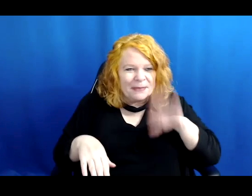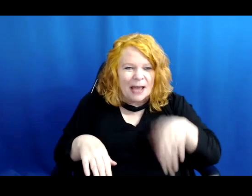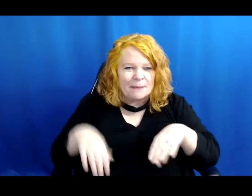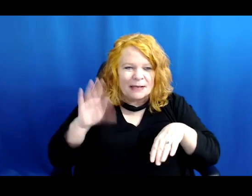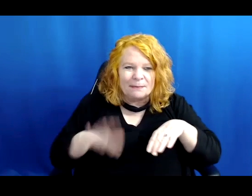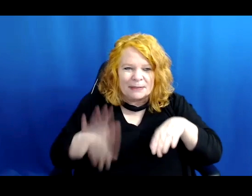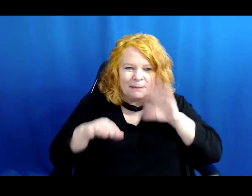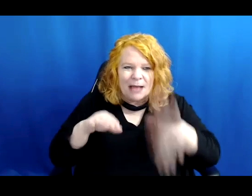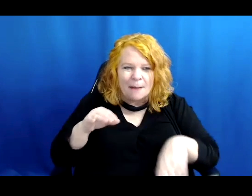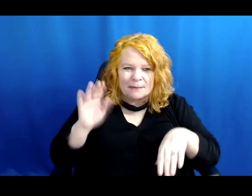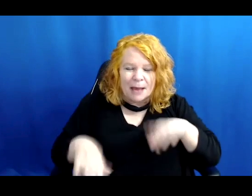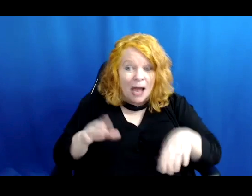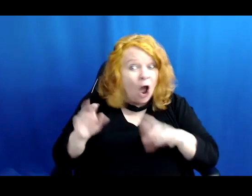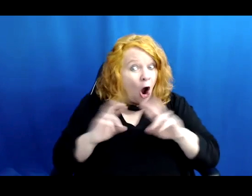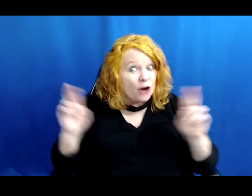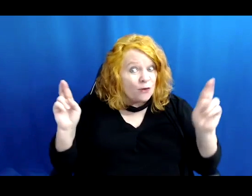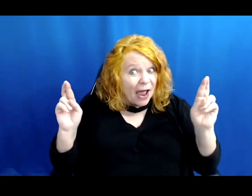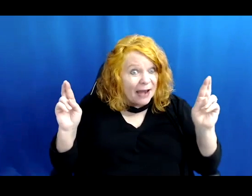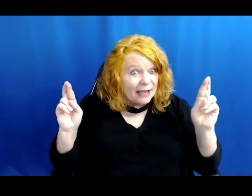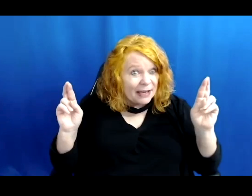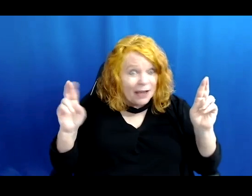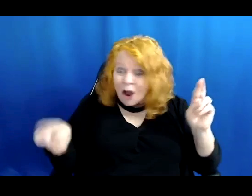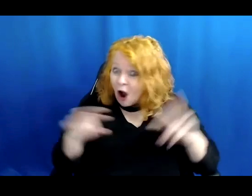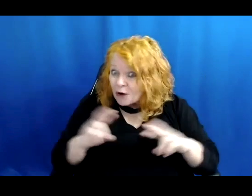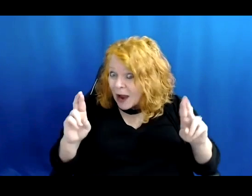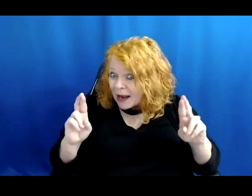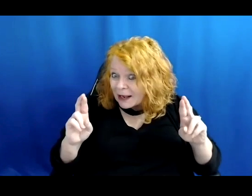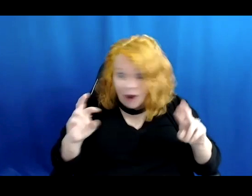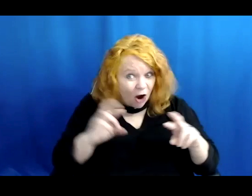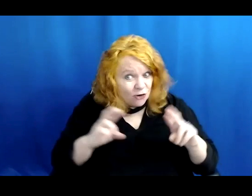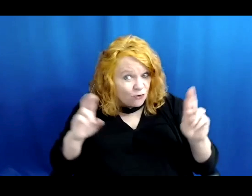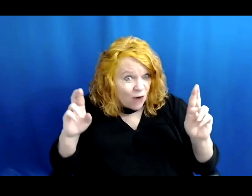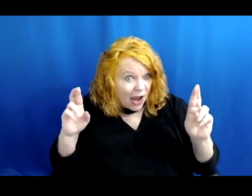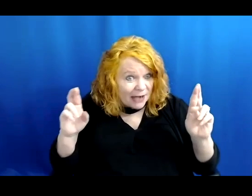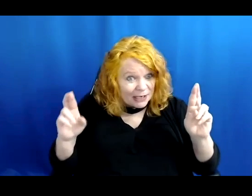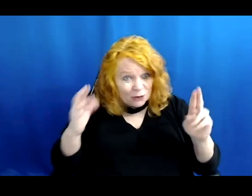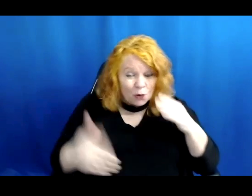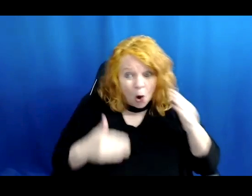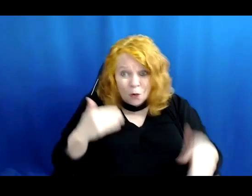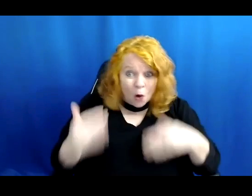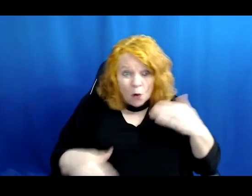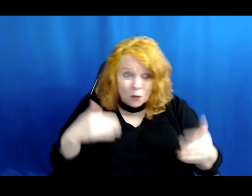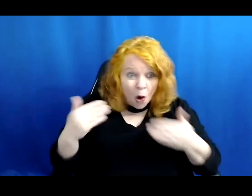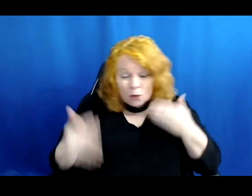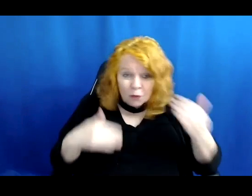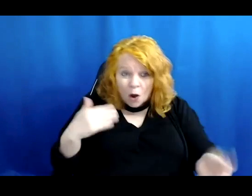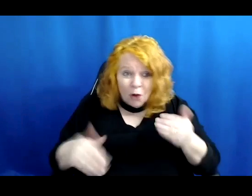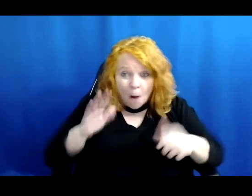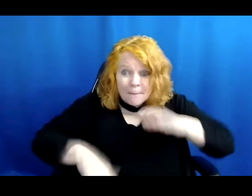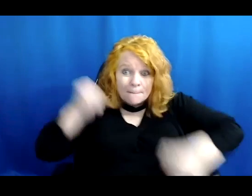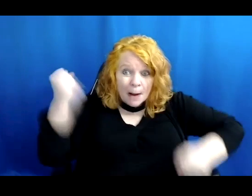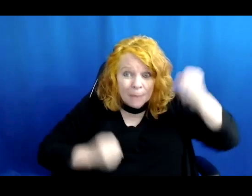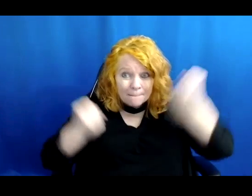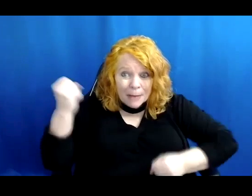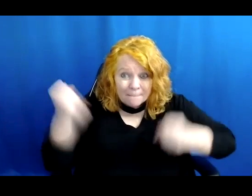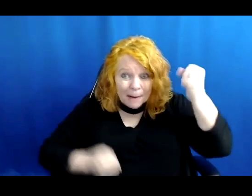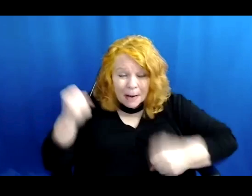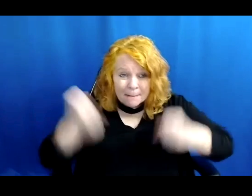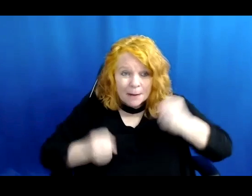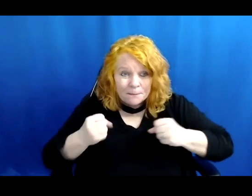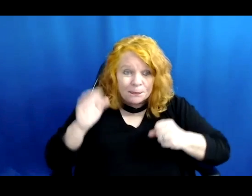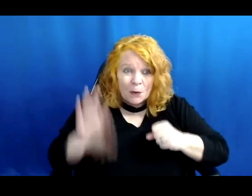tip, tap, tip, tap, tap-itty tap. Are you ready, are you steady, are you ready to go,